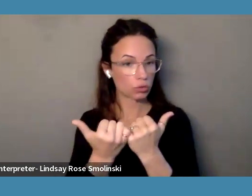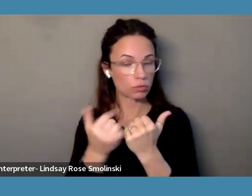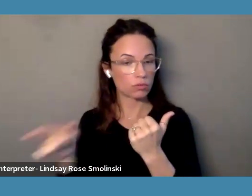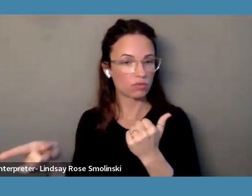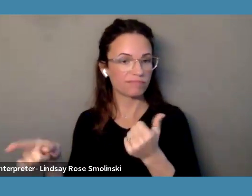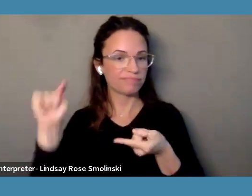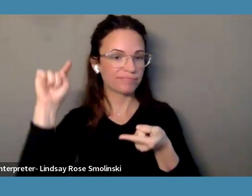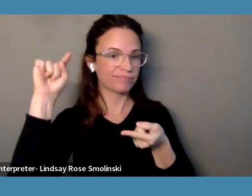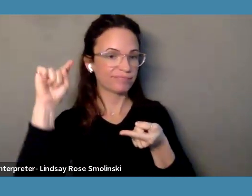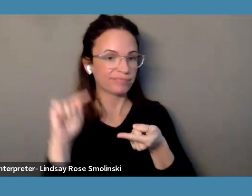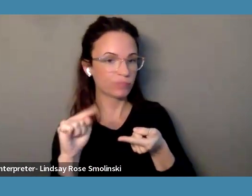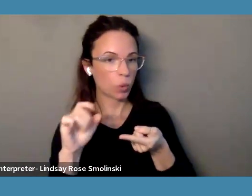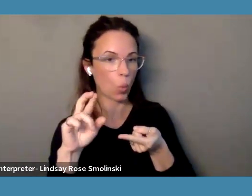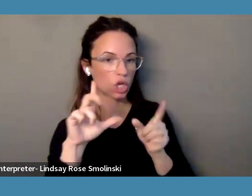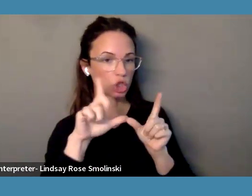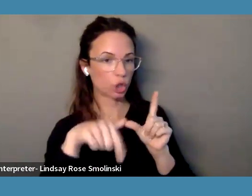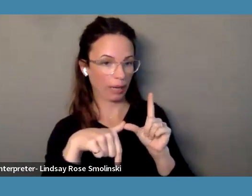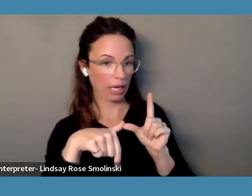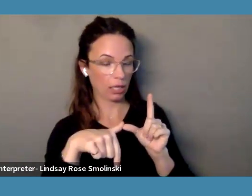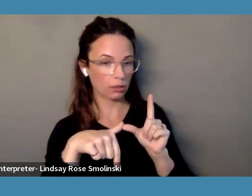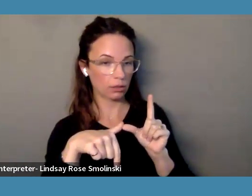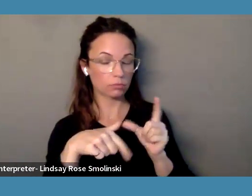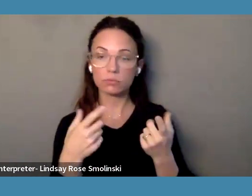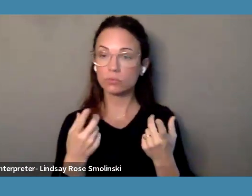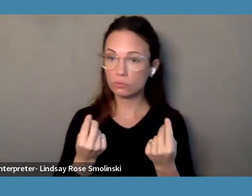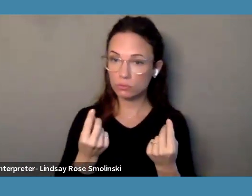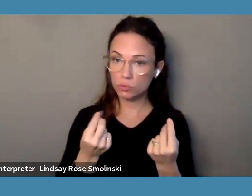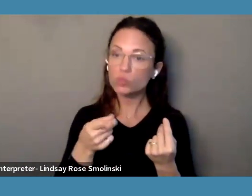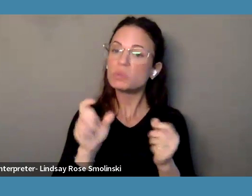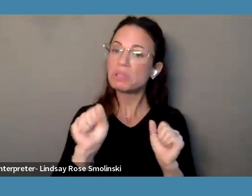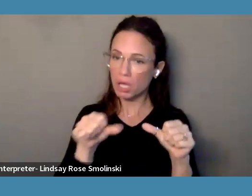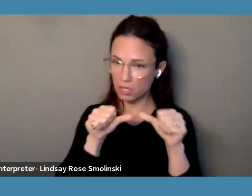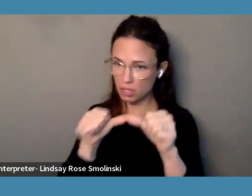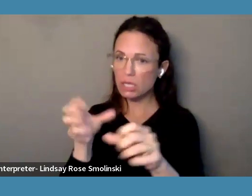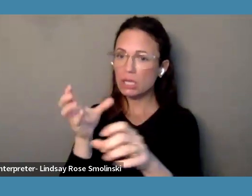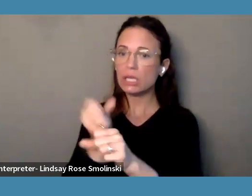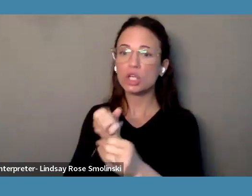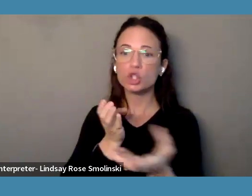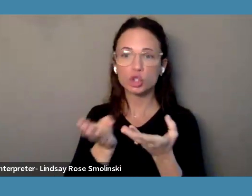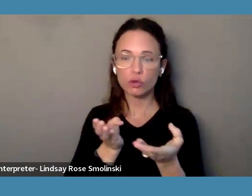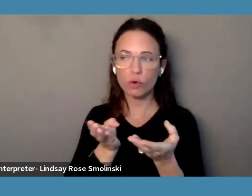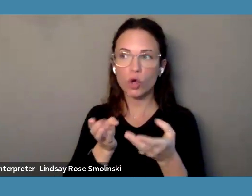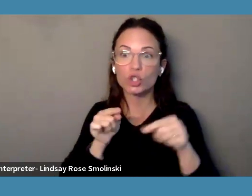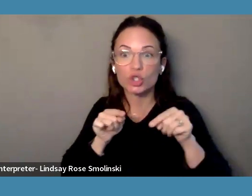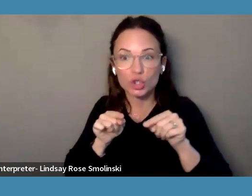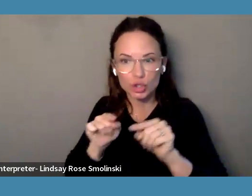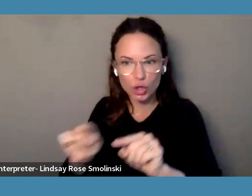or terminates that service, you can continue to receive those services while the appeal is pending.